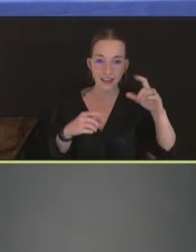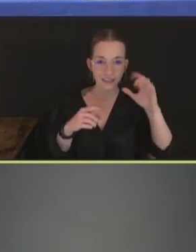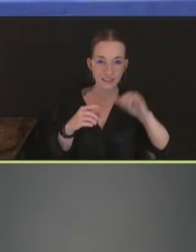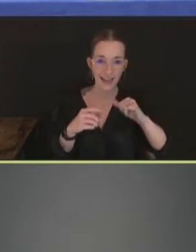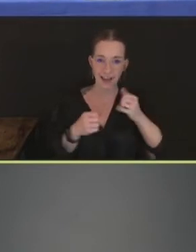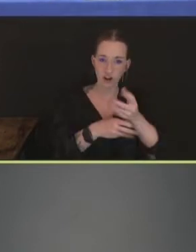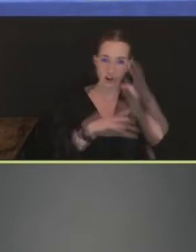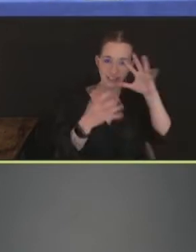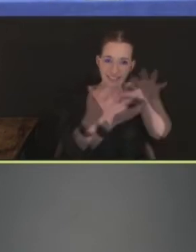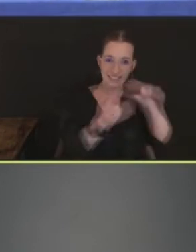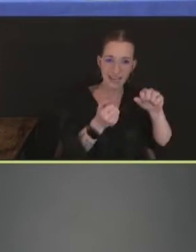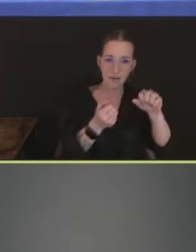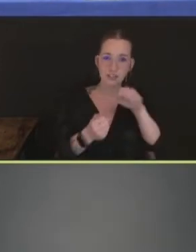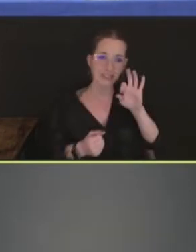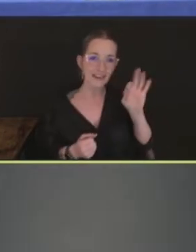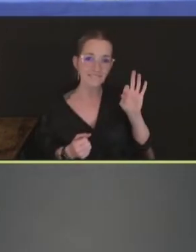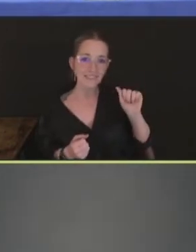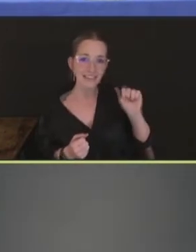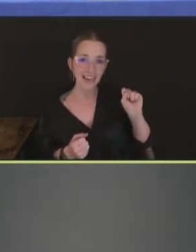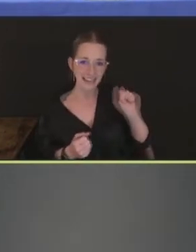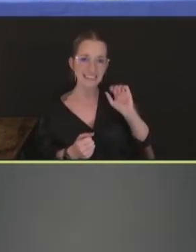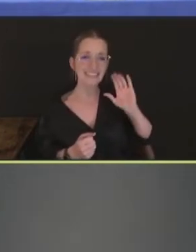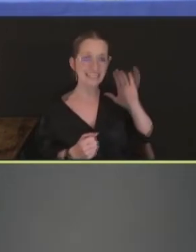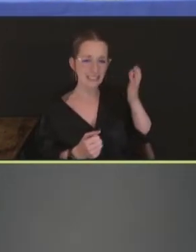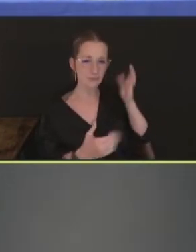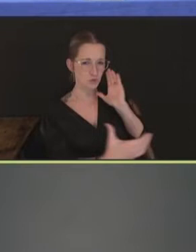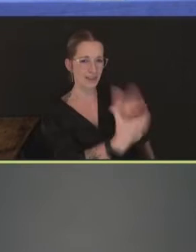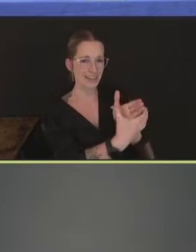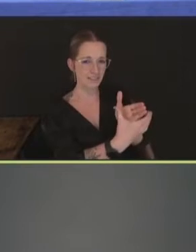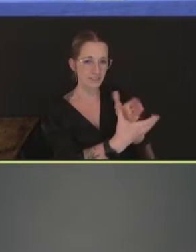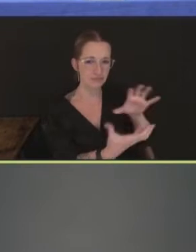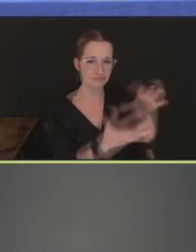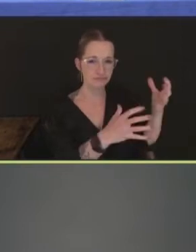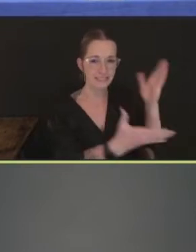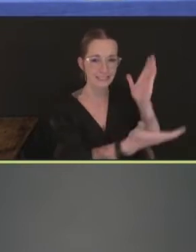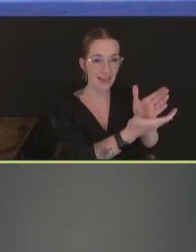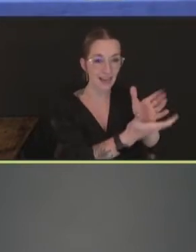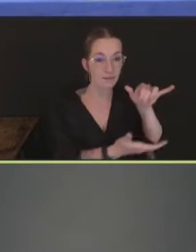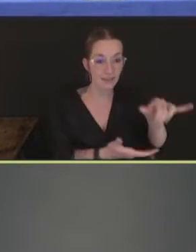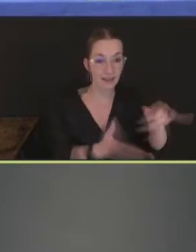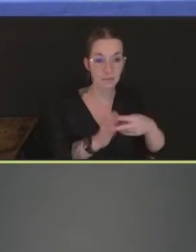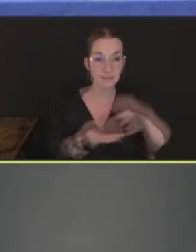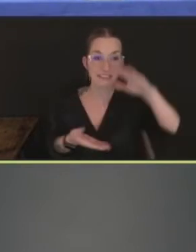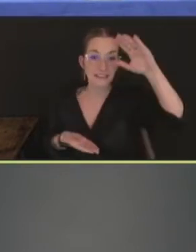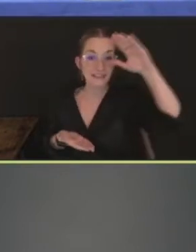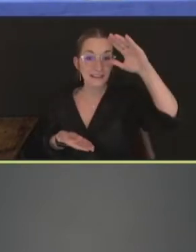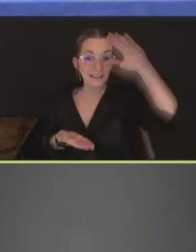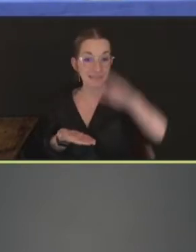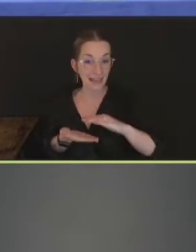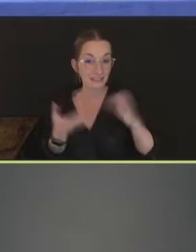but alcohol interferes with embryologic reactivation, the elderly, lowering the chance of Alzheimer's.